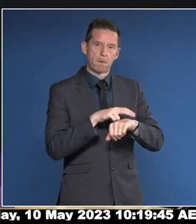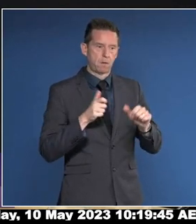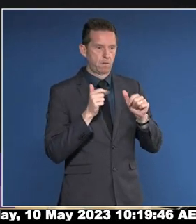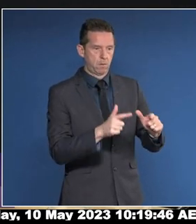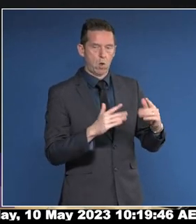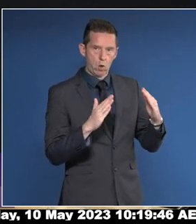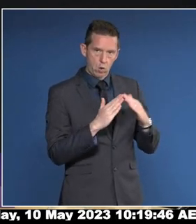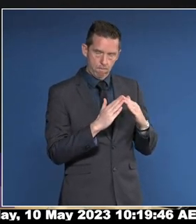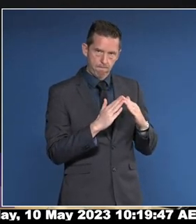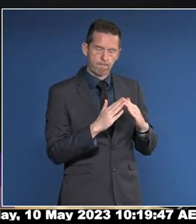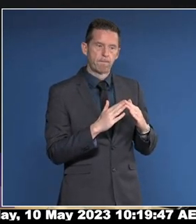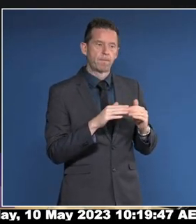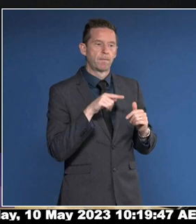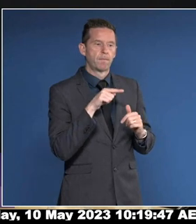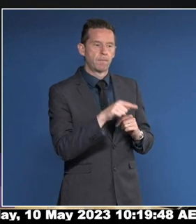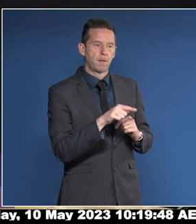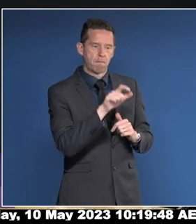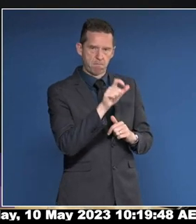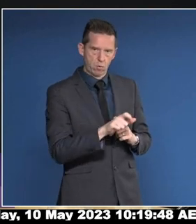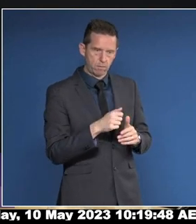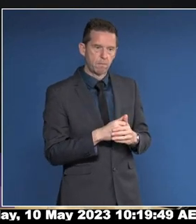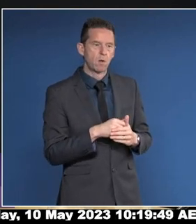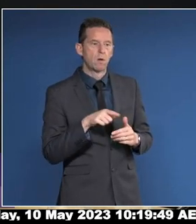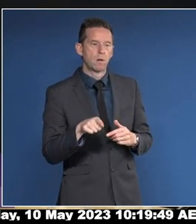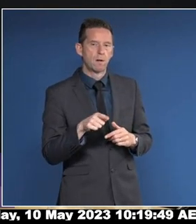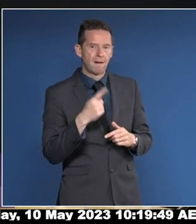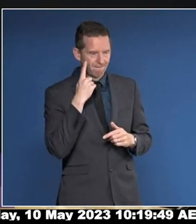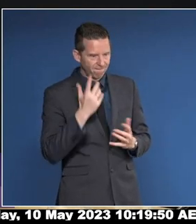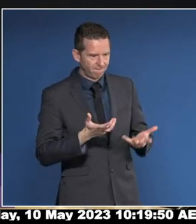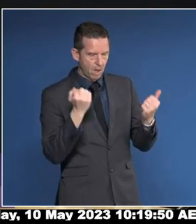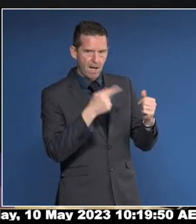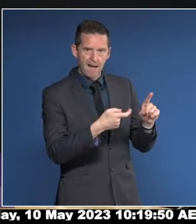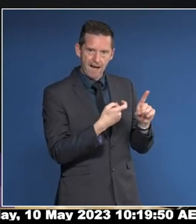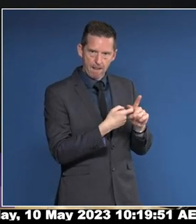house of Person B, where they located Kaleb. Queensland Police spoke ...'